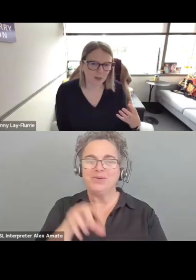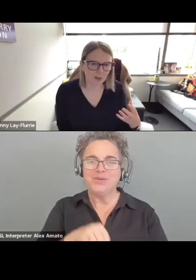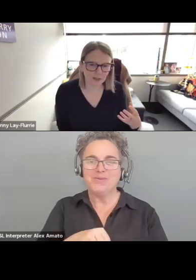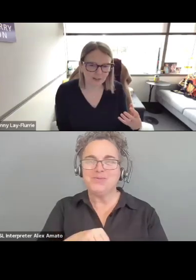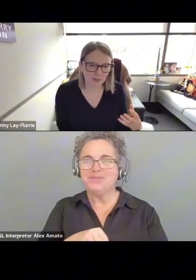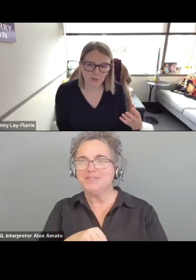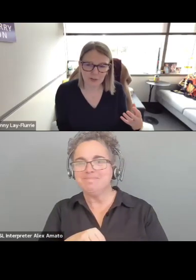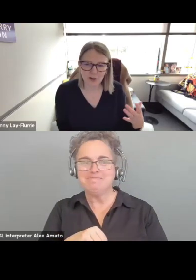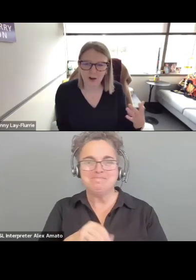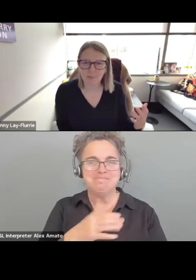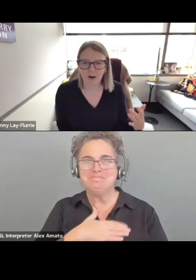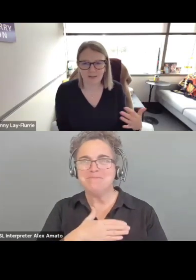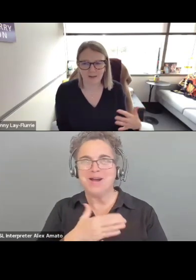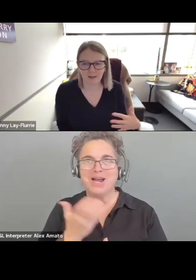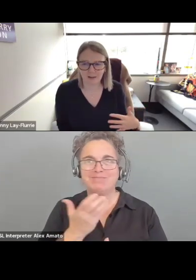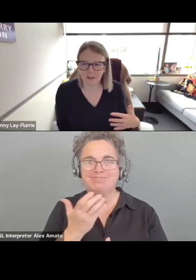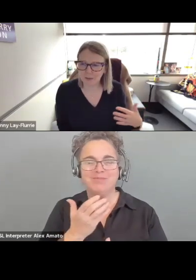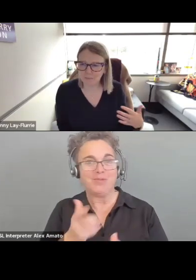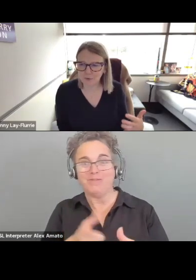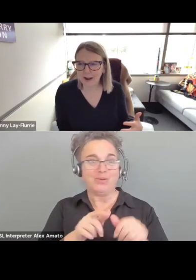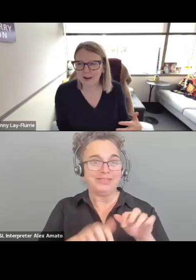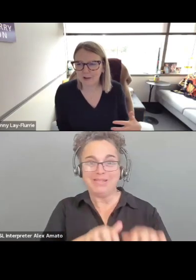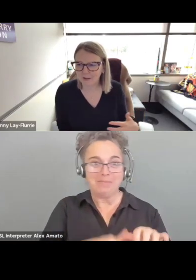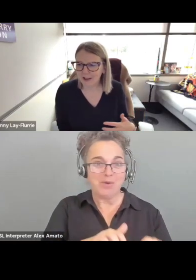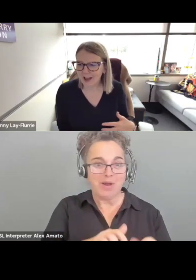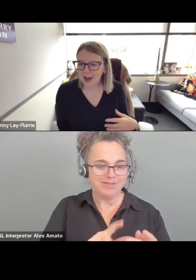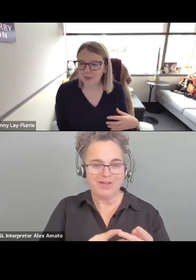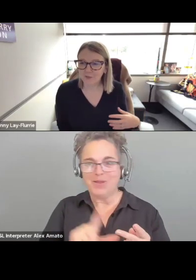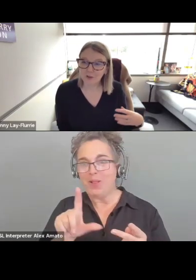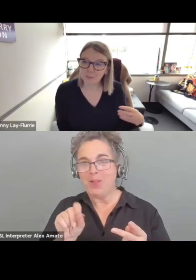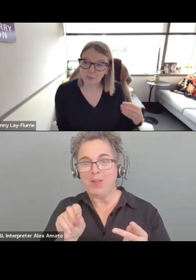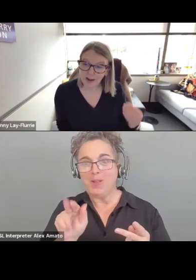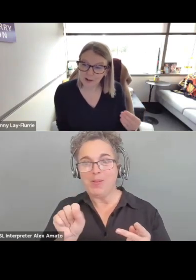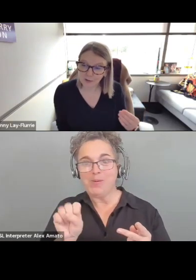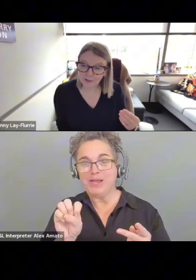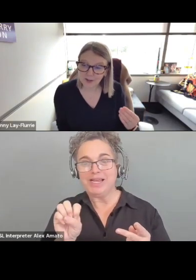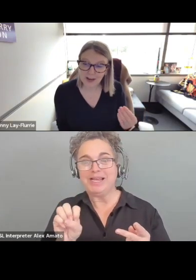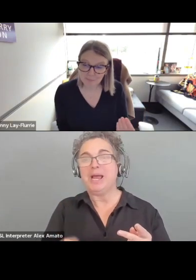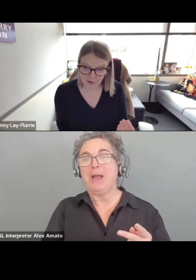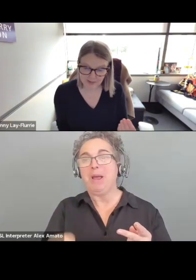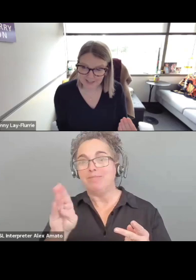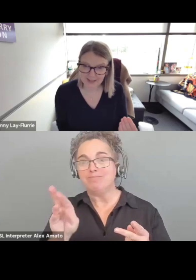my goodness, the first typewriter, Louis Braille, the first braille typewriter.